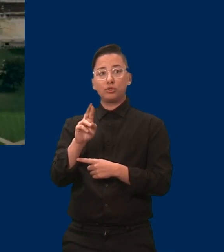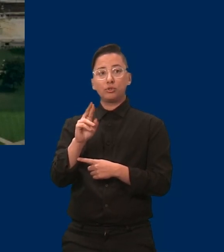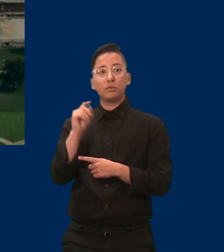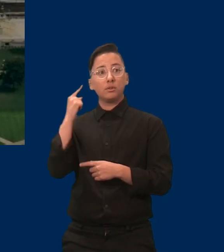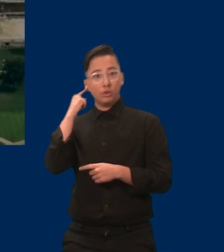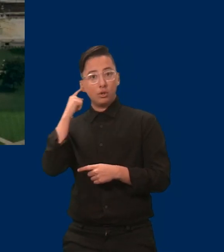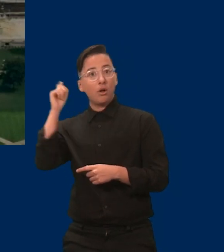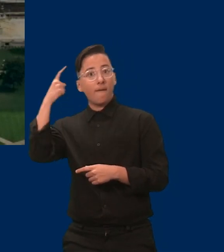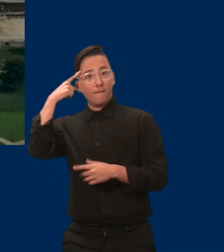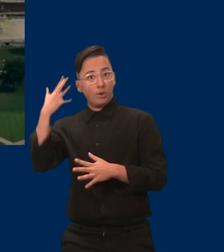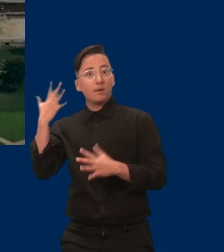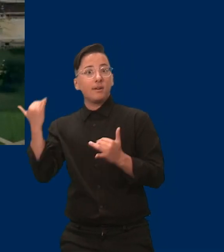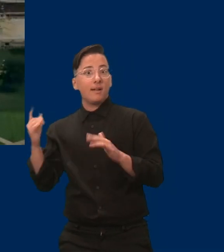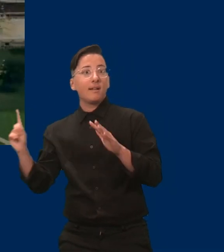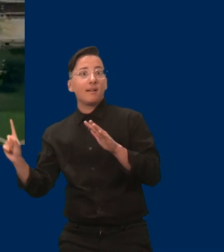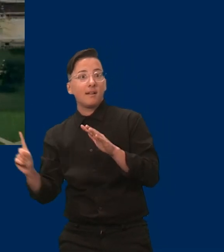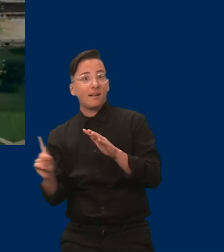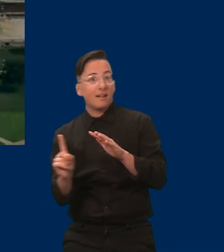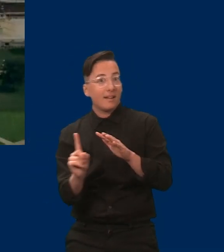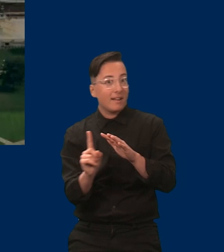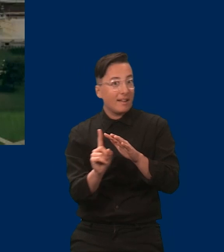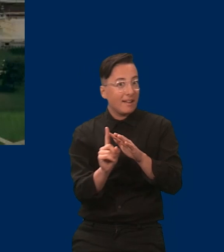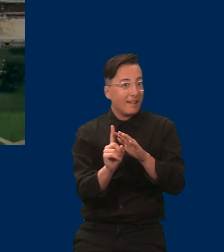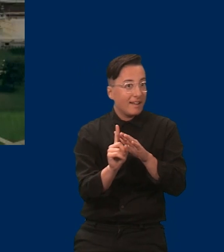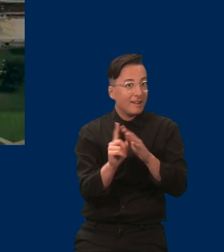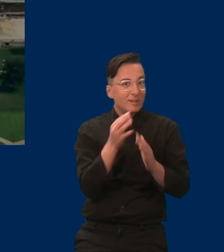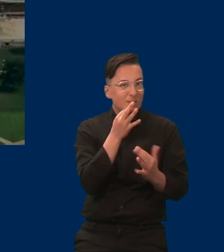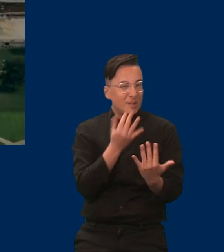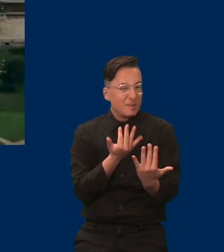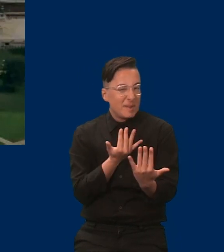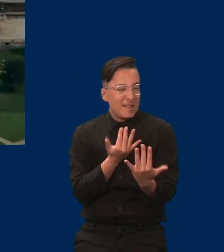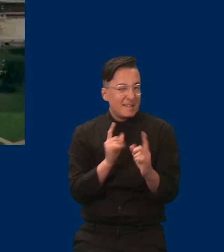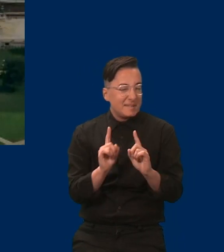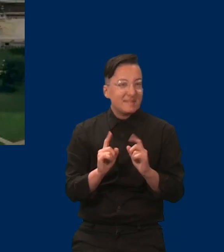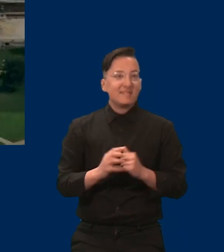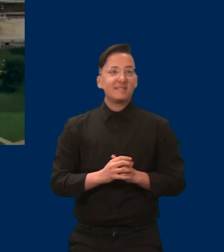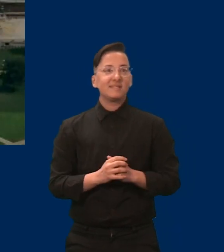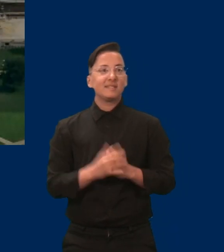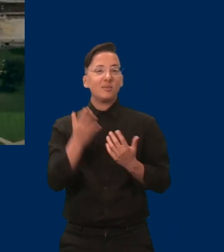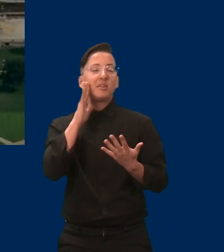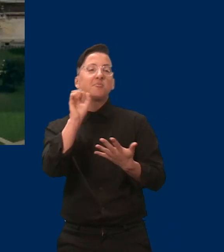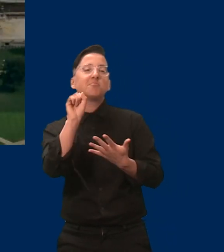so in the meantime, I will be happy to share some things with you today.